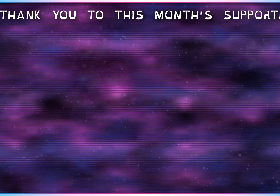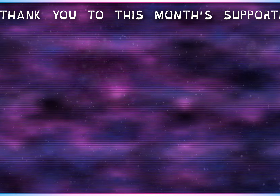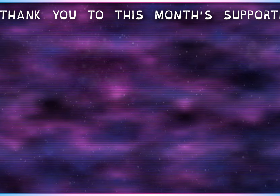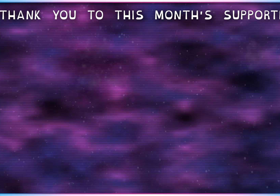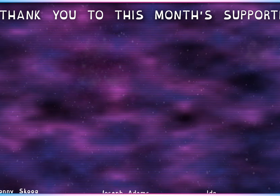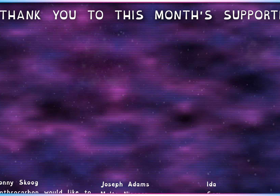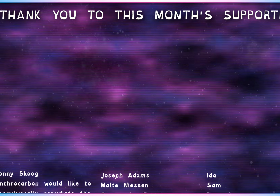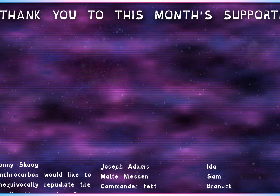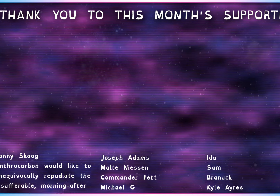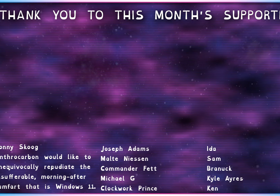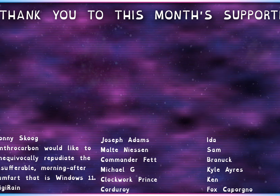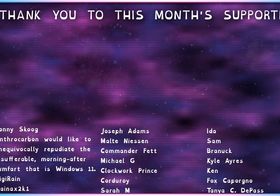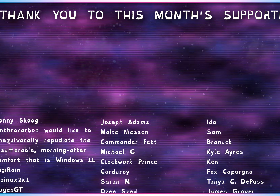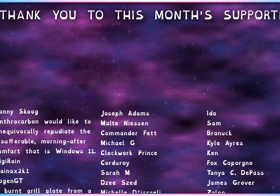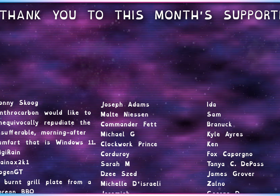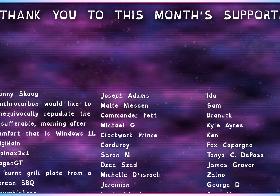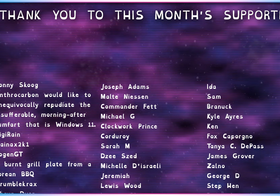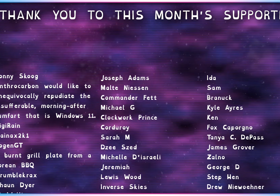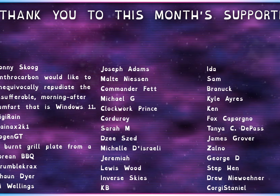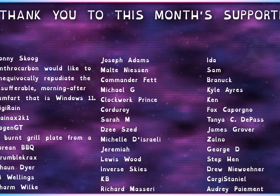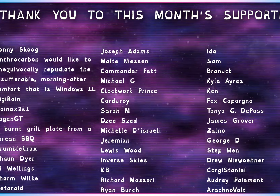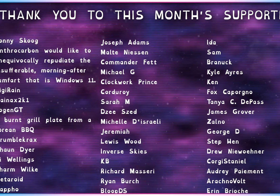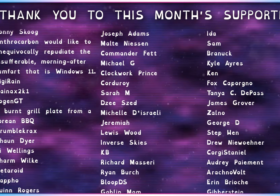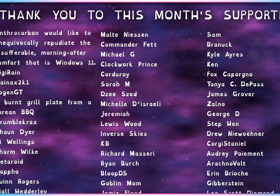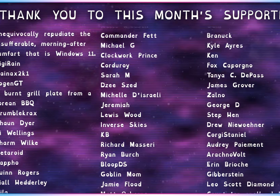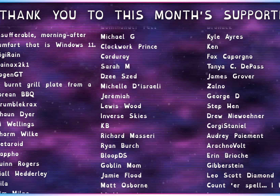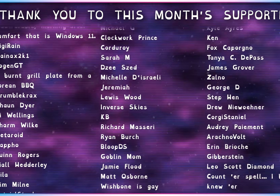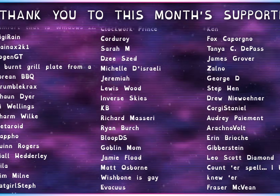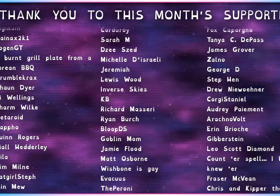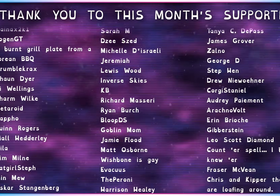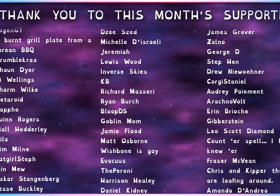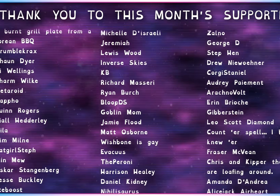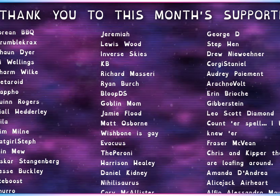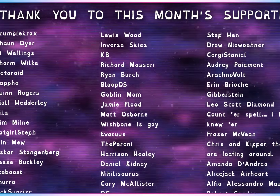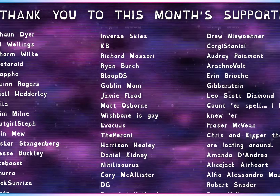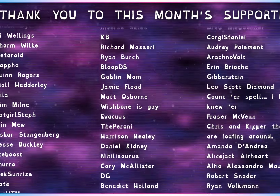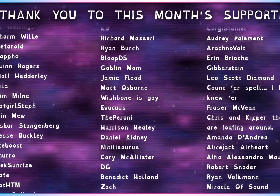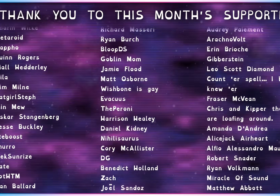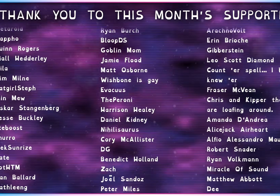Thank you so much to this month's Patreon backers, who help make this show possible.